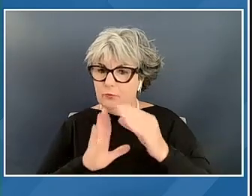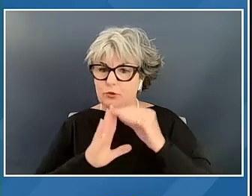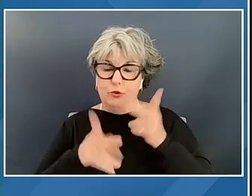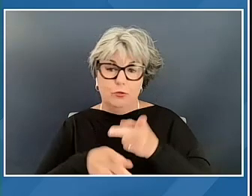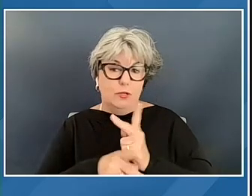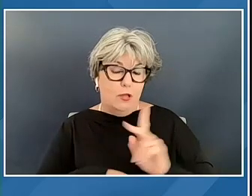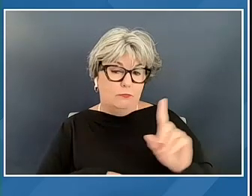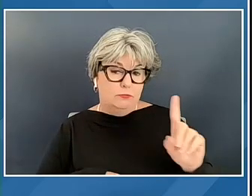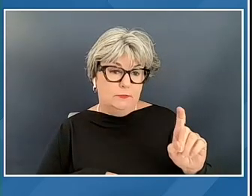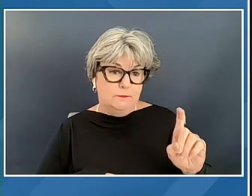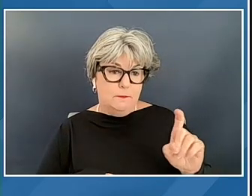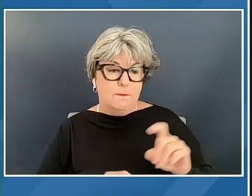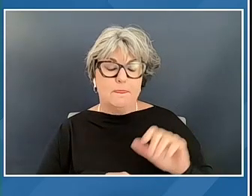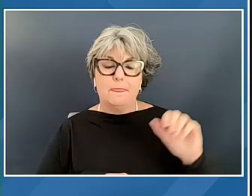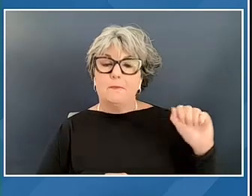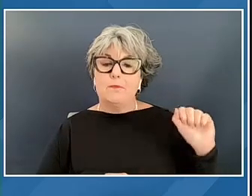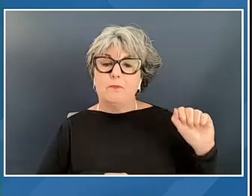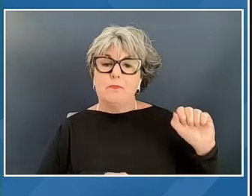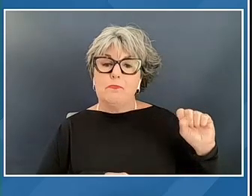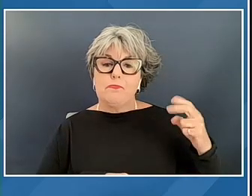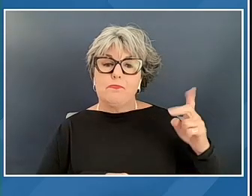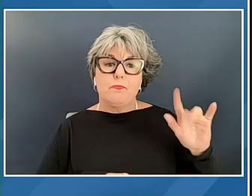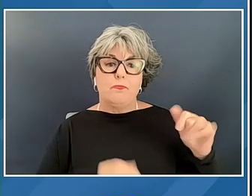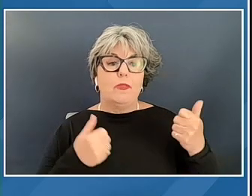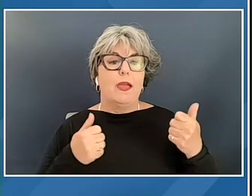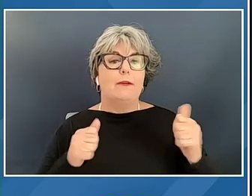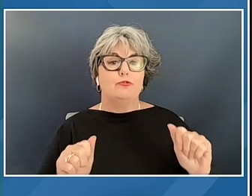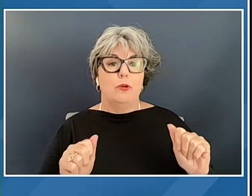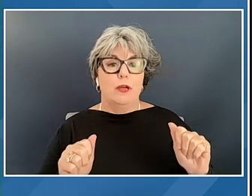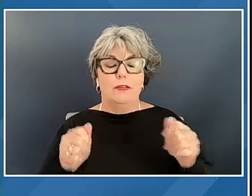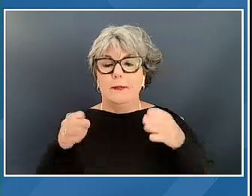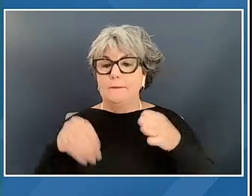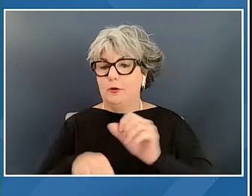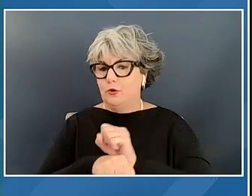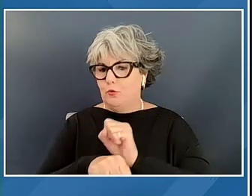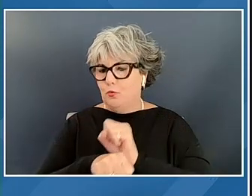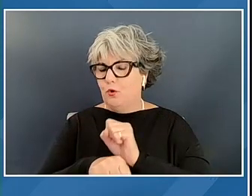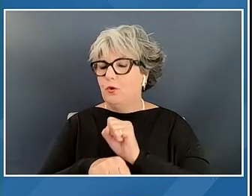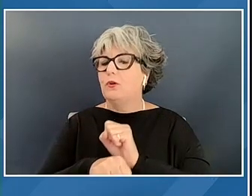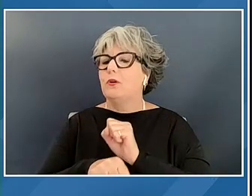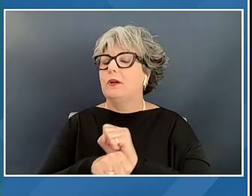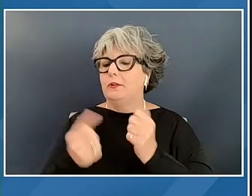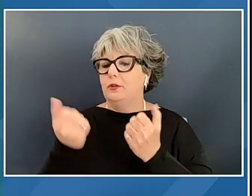Ashley, I am trying to get somebody working on that to provide that to the committee.